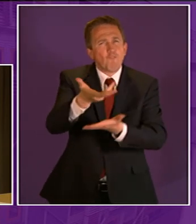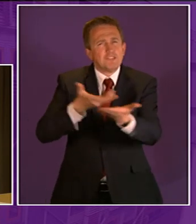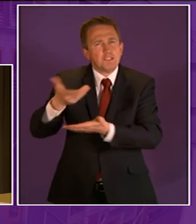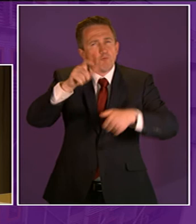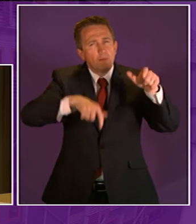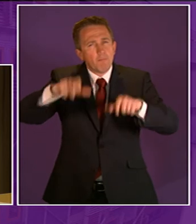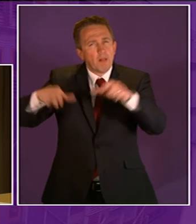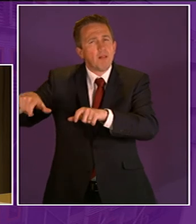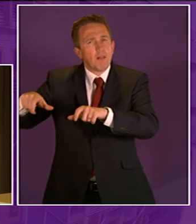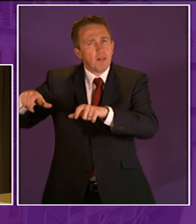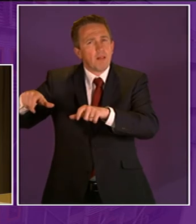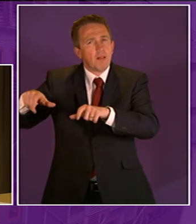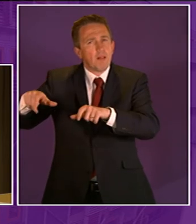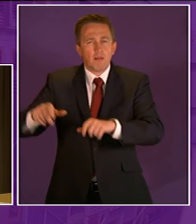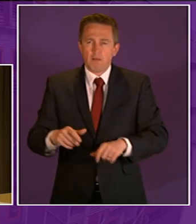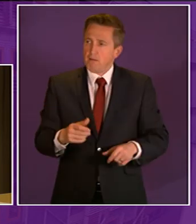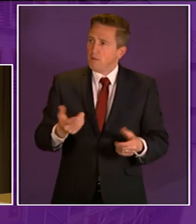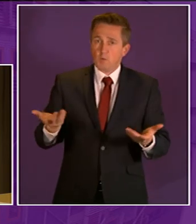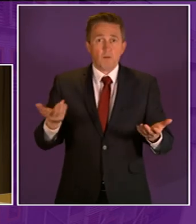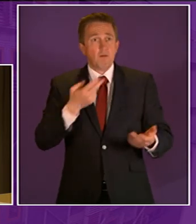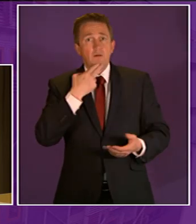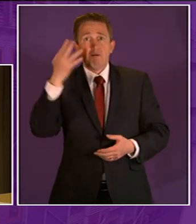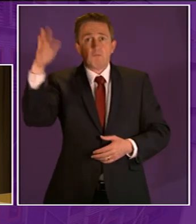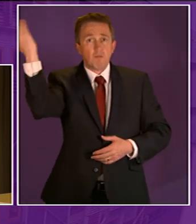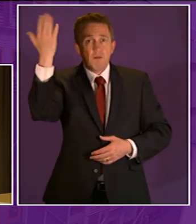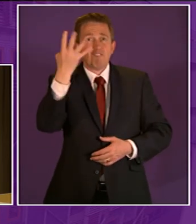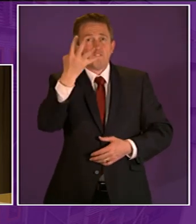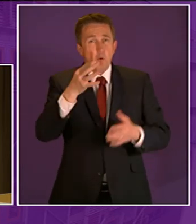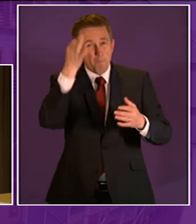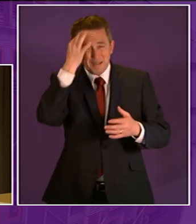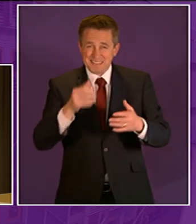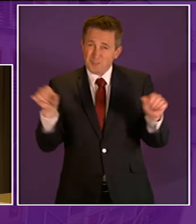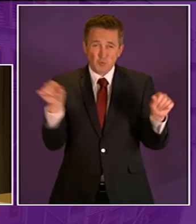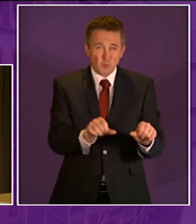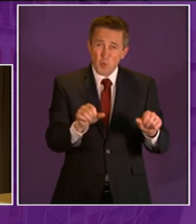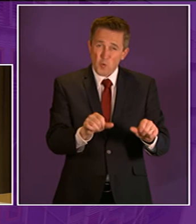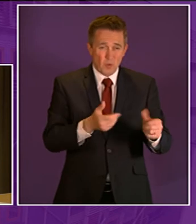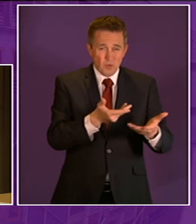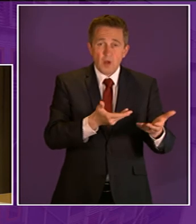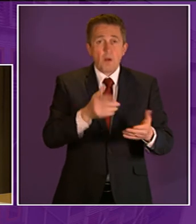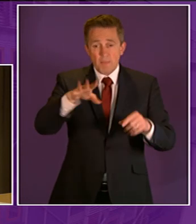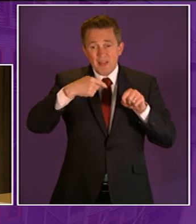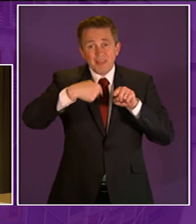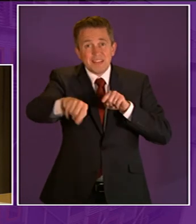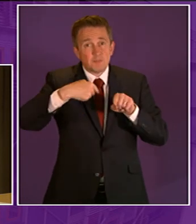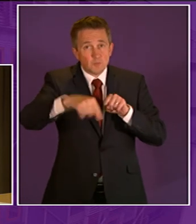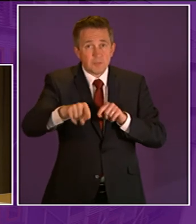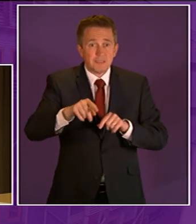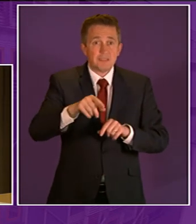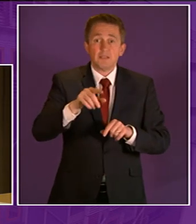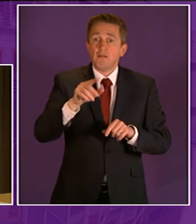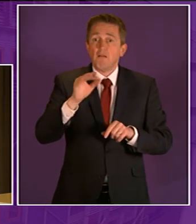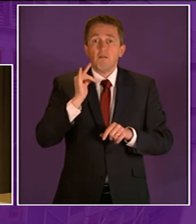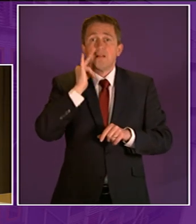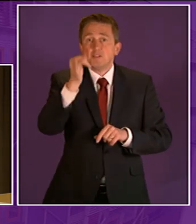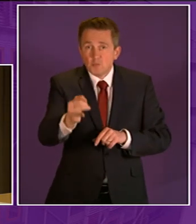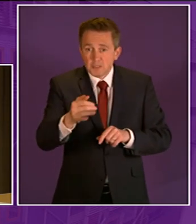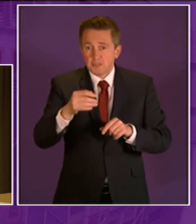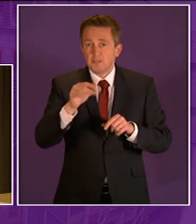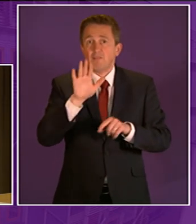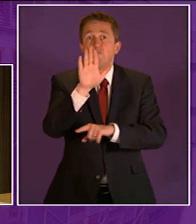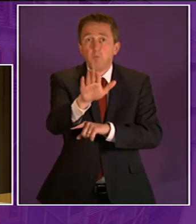more than four minutes’ reflection time, as, in the coming weeks, you seek to engage